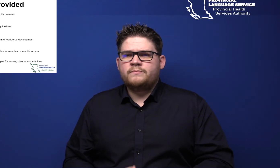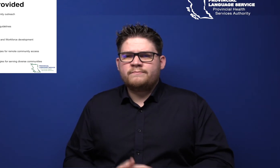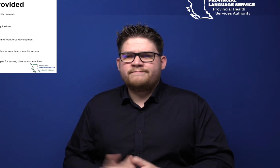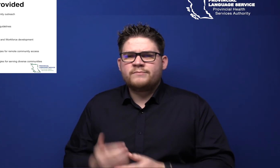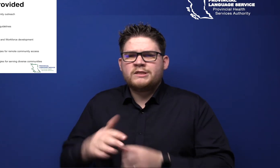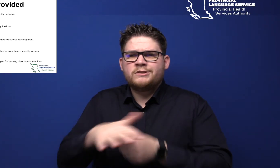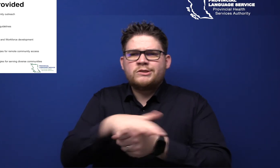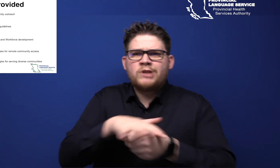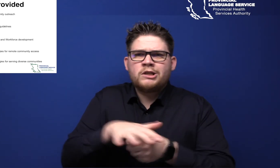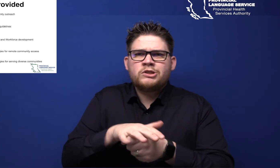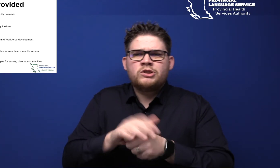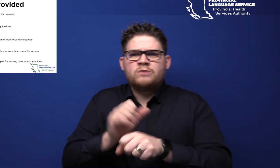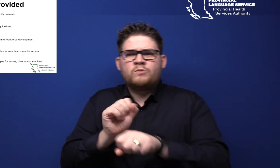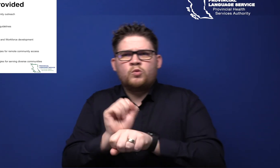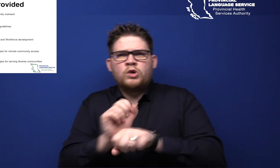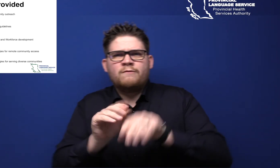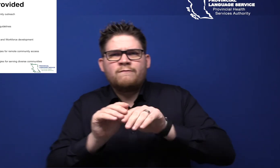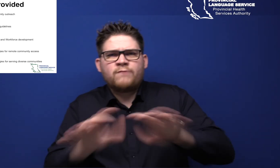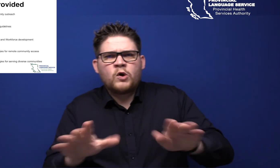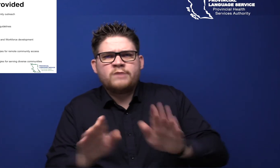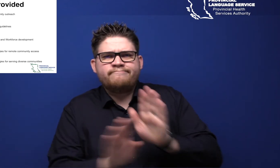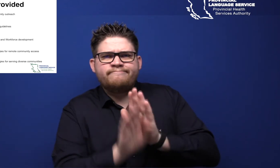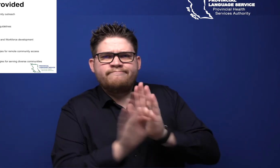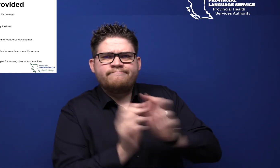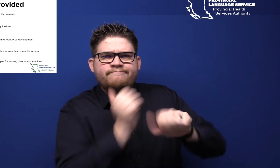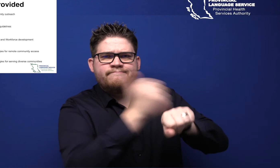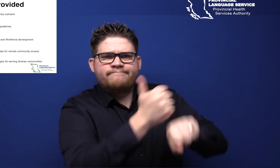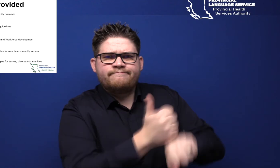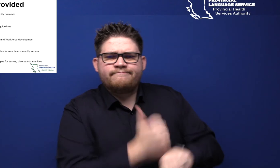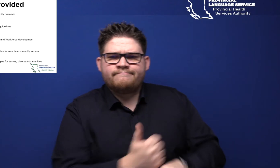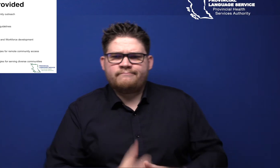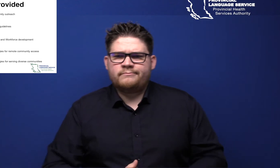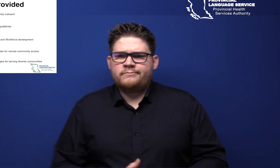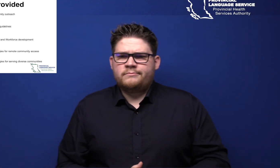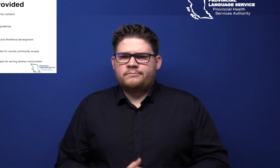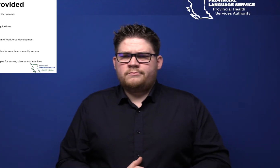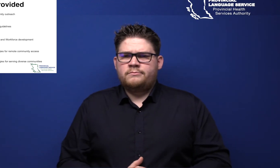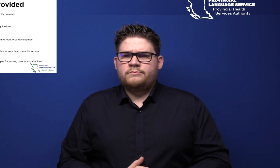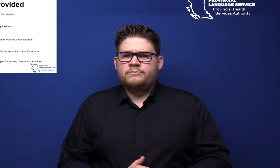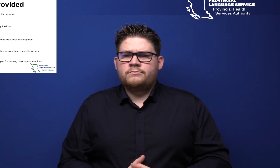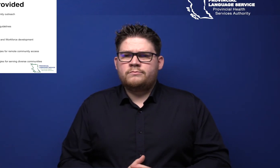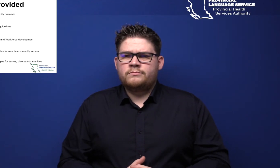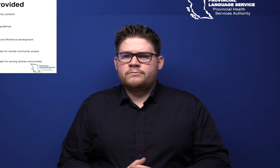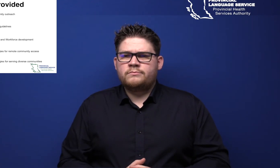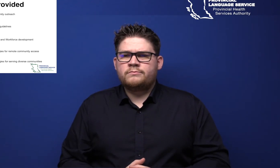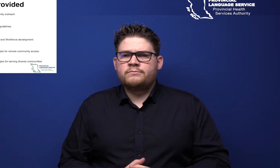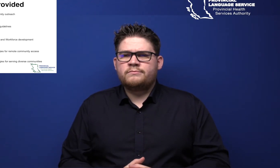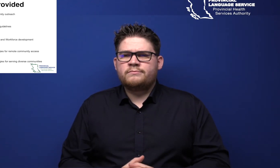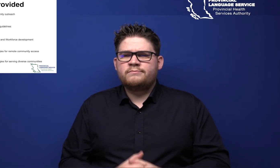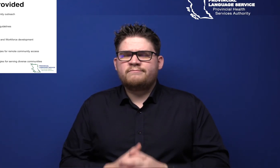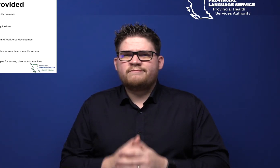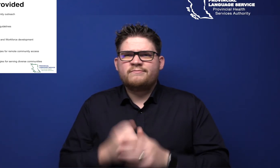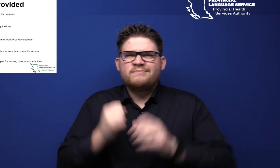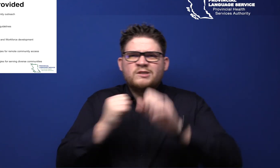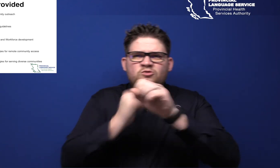SECTOR AND WORKFORCE DEVELOPMENT.